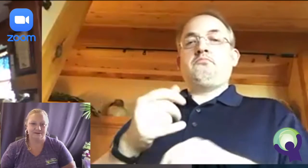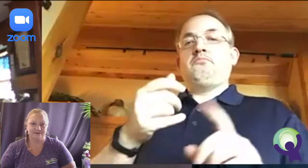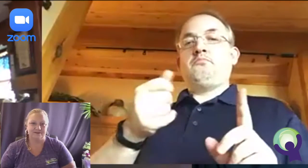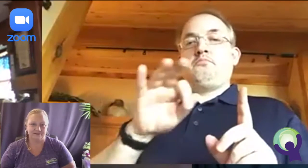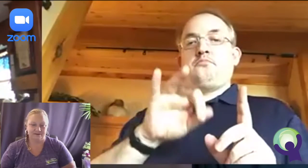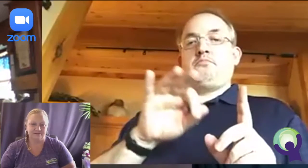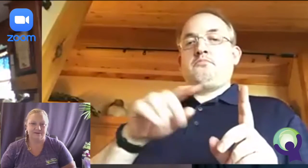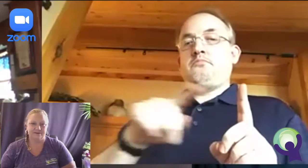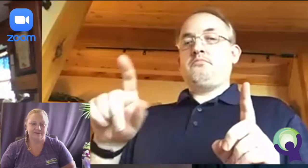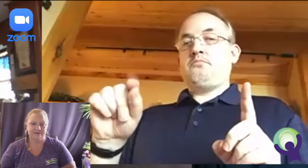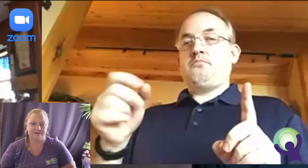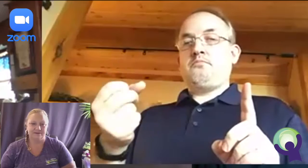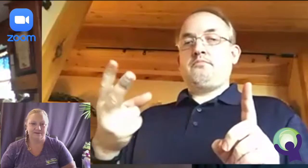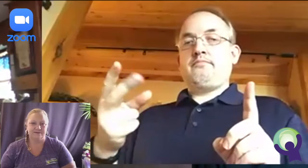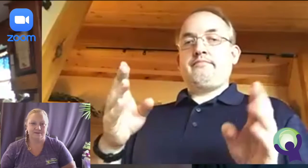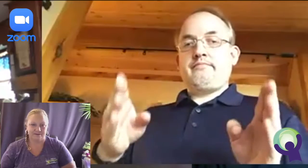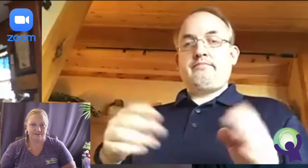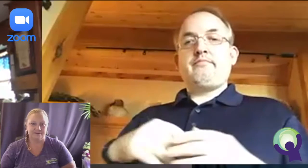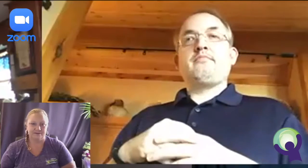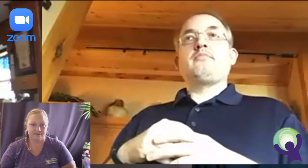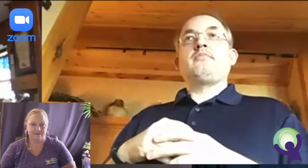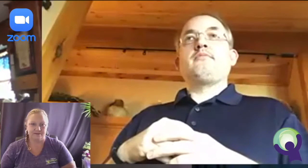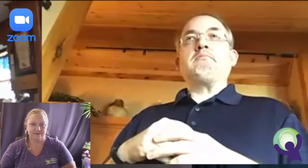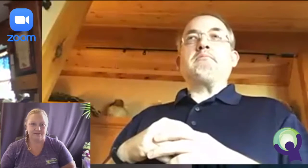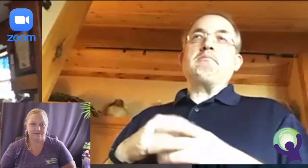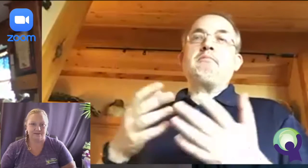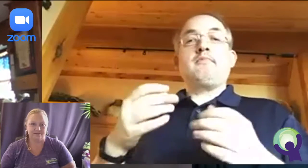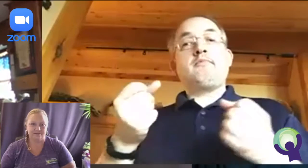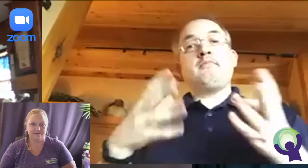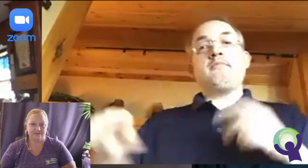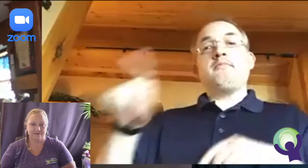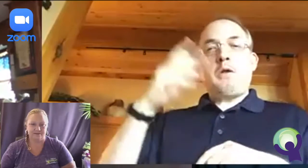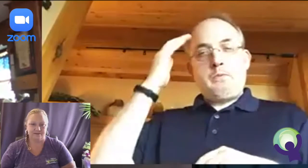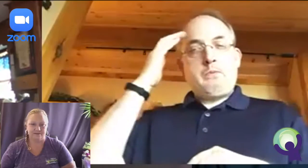teacher at the high school at the Wisconsin School for the Deaf from 99 to 2012.....